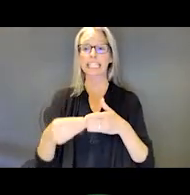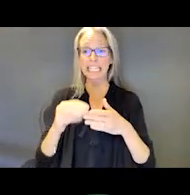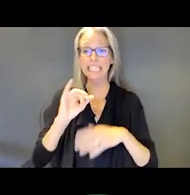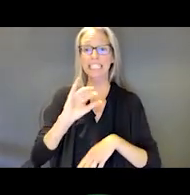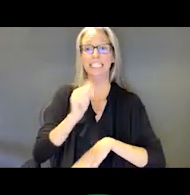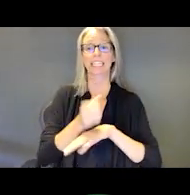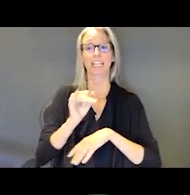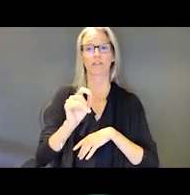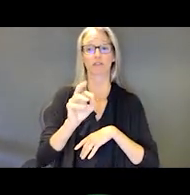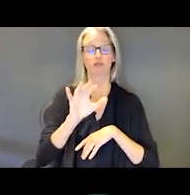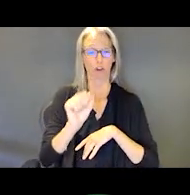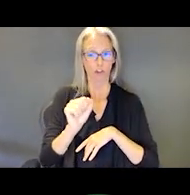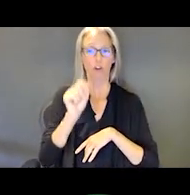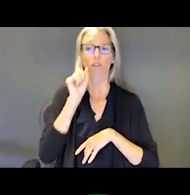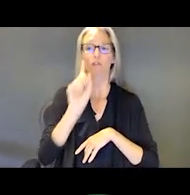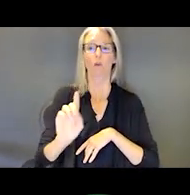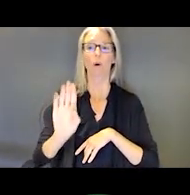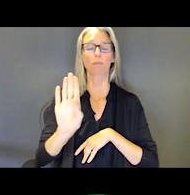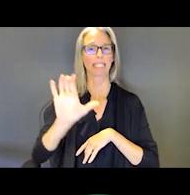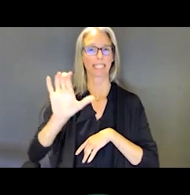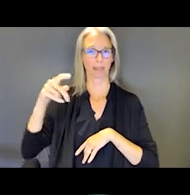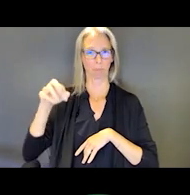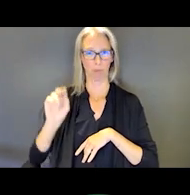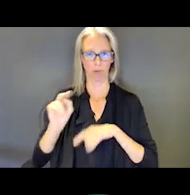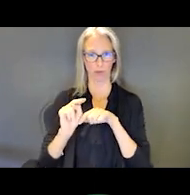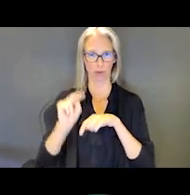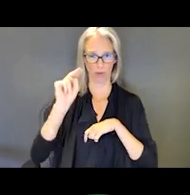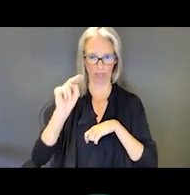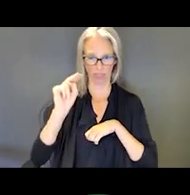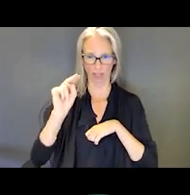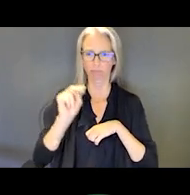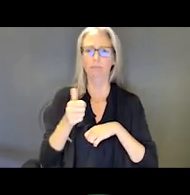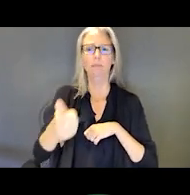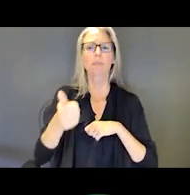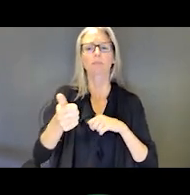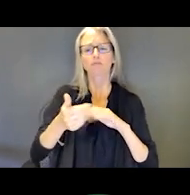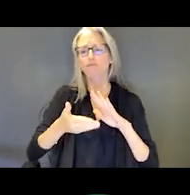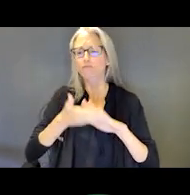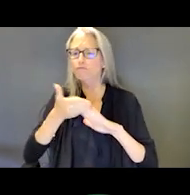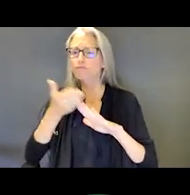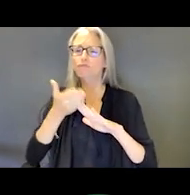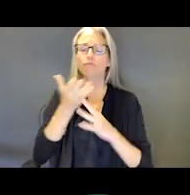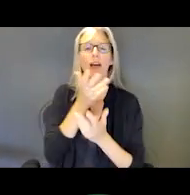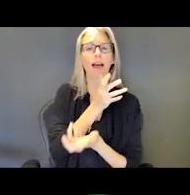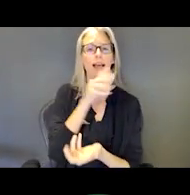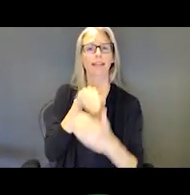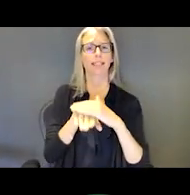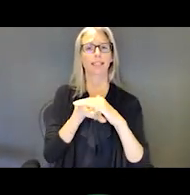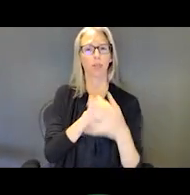Craig has been working on accessibility related park upgrades since 2,009. Including universal